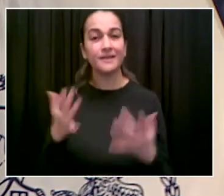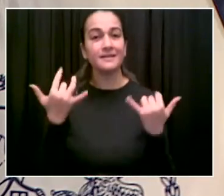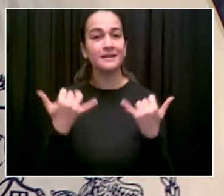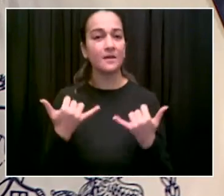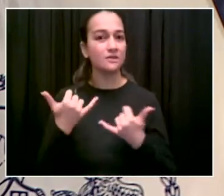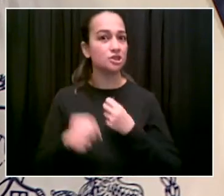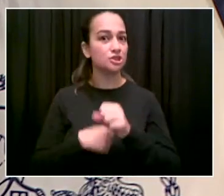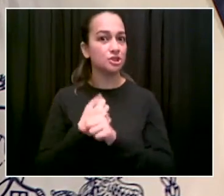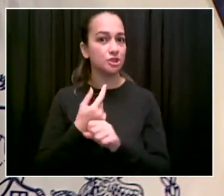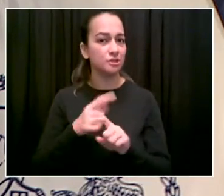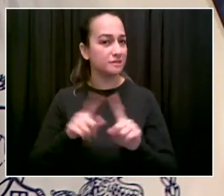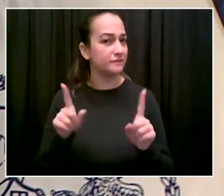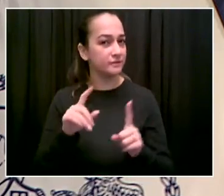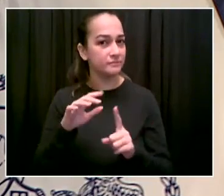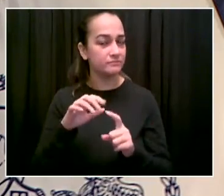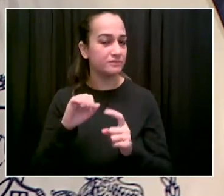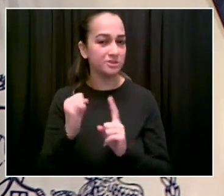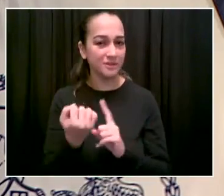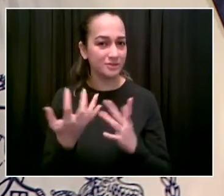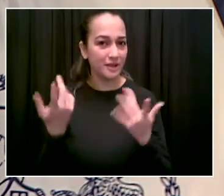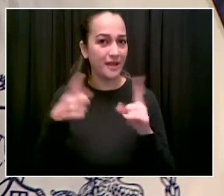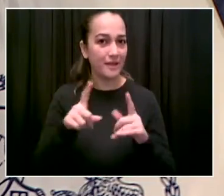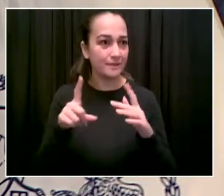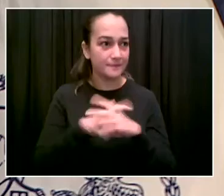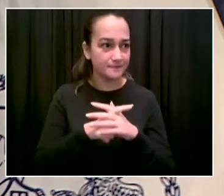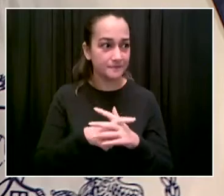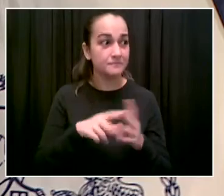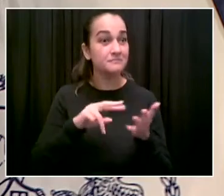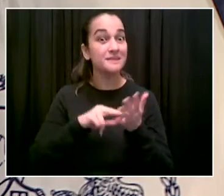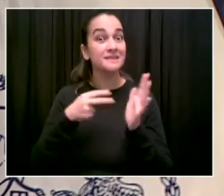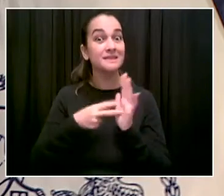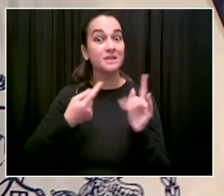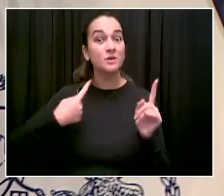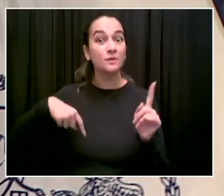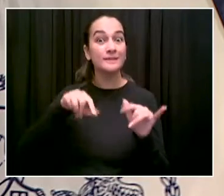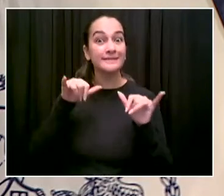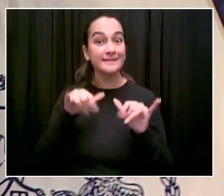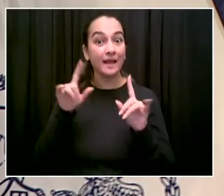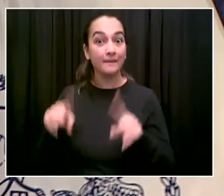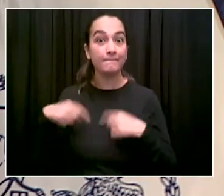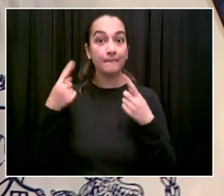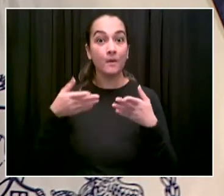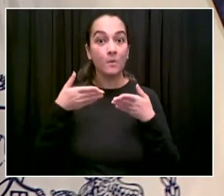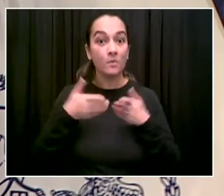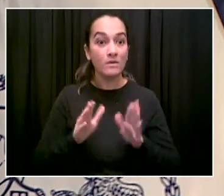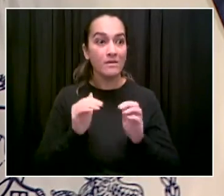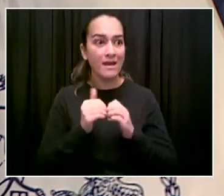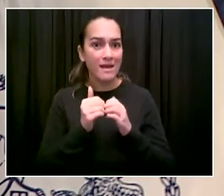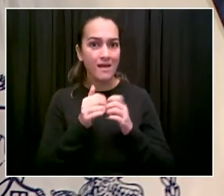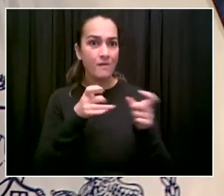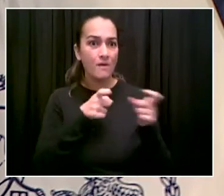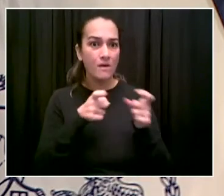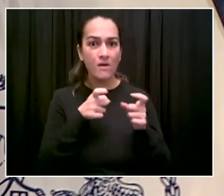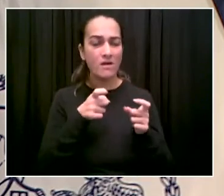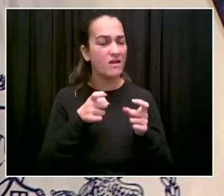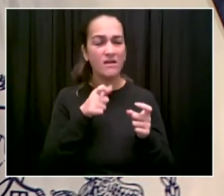ON THE COMMUNITY LASYT EAR. A DIFFERENT TYPE OF PERFECT STORM IS HAPPENING NOW